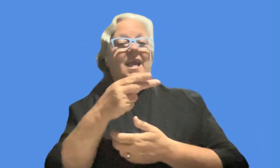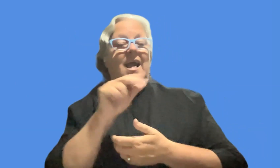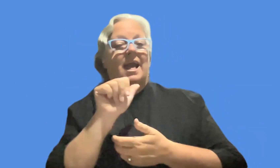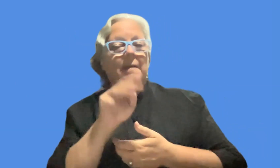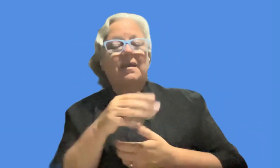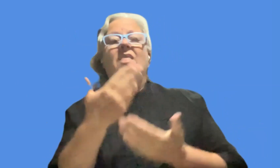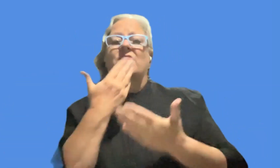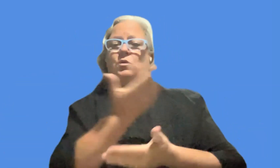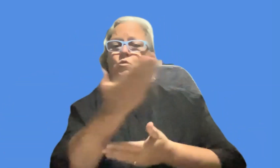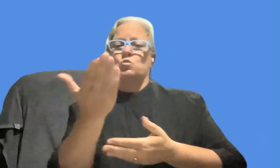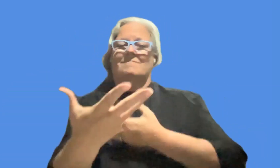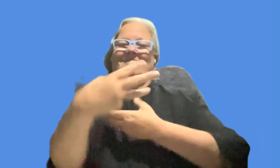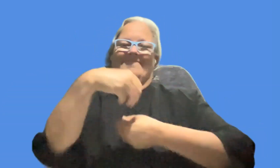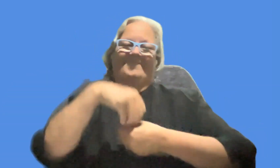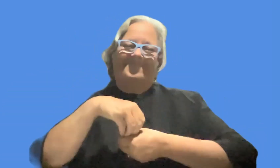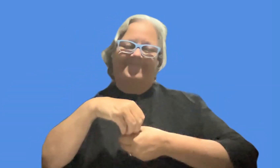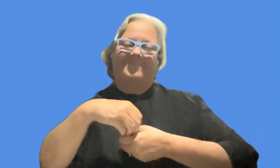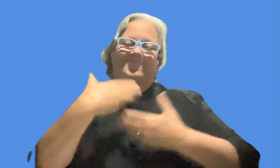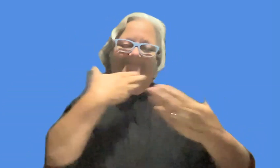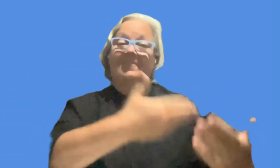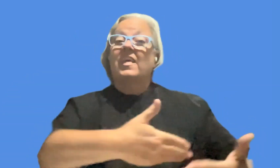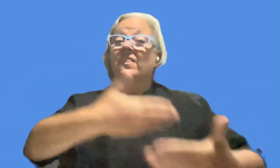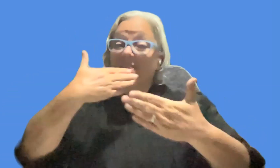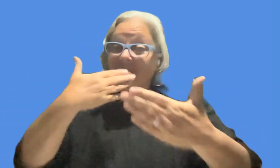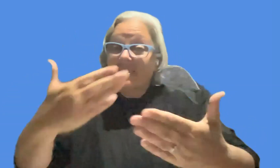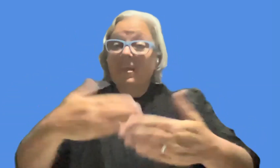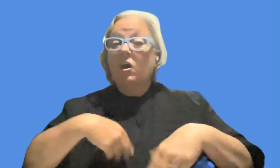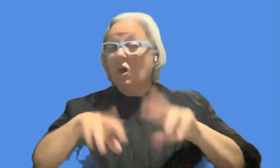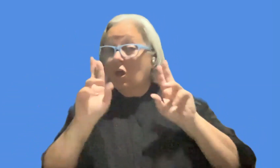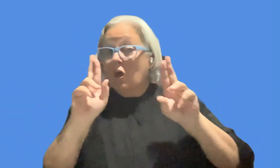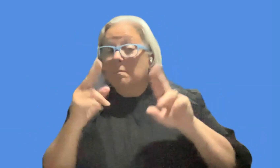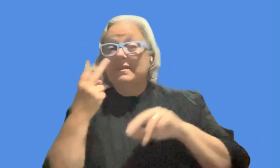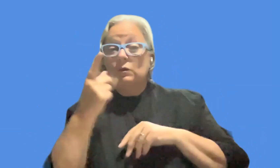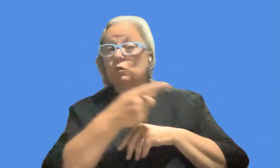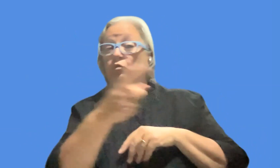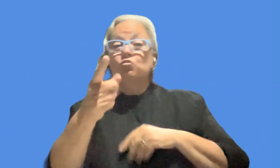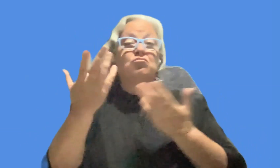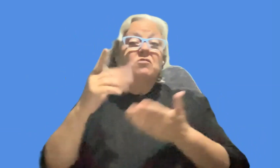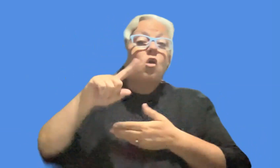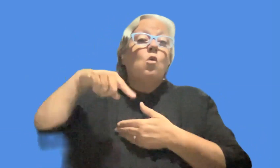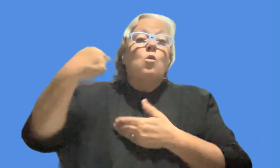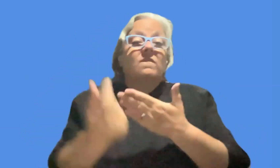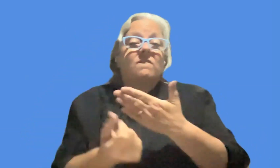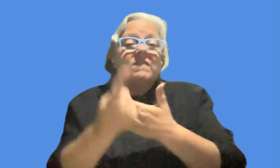Thank you for the great moderation and thank you all for the great participation with us.